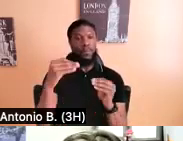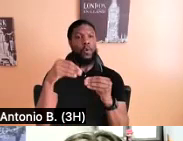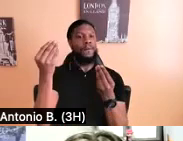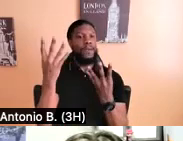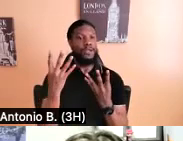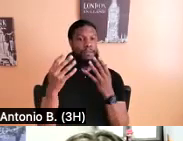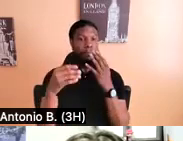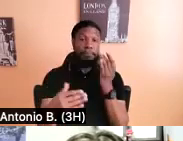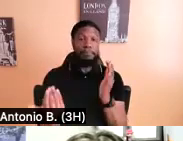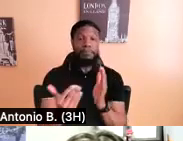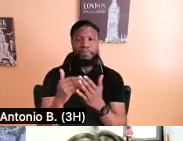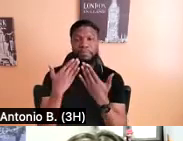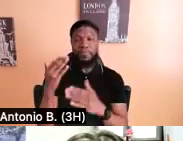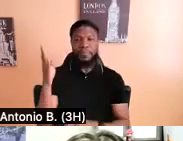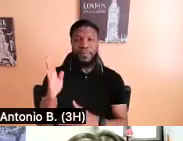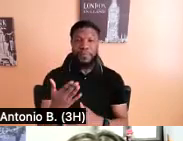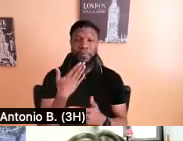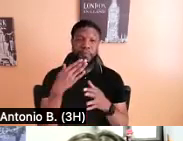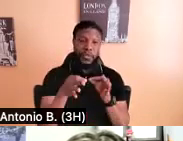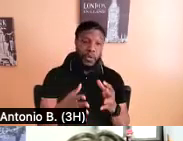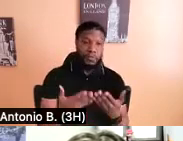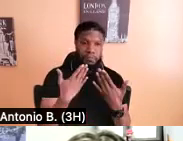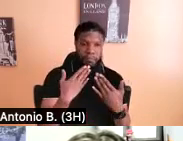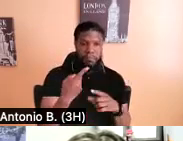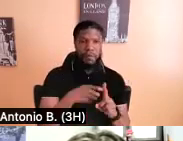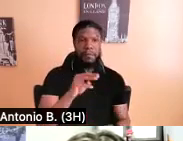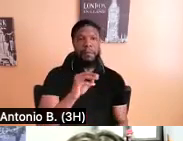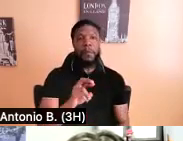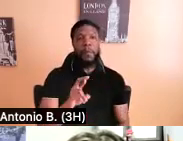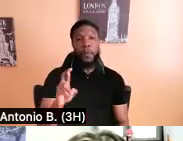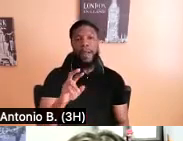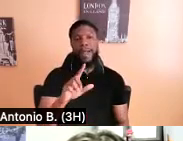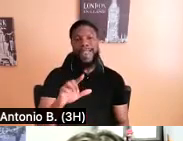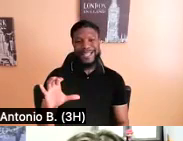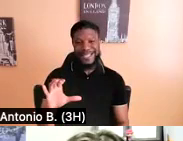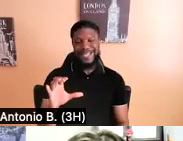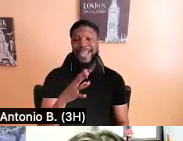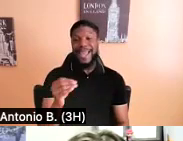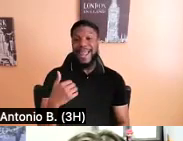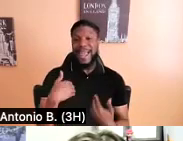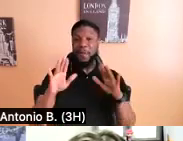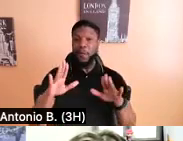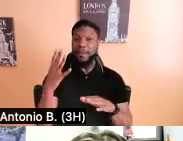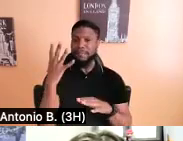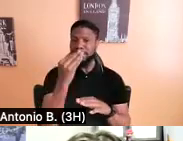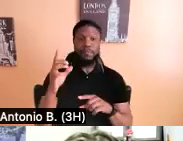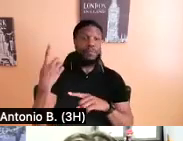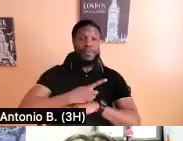Again, thank you to our presenters. Thank you to our interpreters for Morr Interpreting, LLC. Have a lovely day, everybody. - 3 - - 3 -